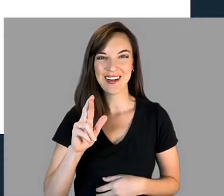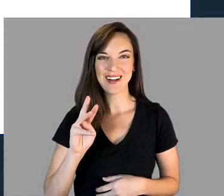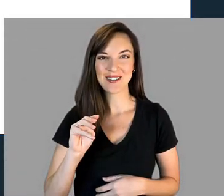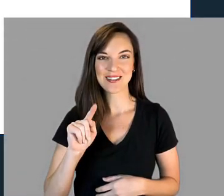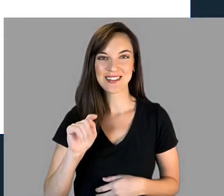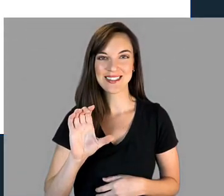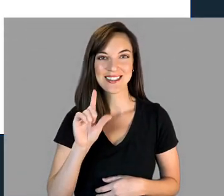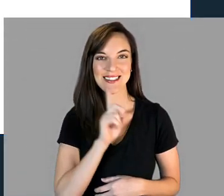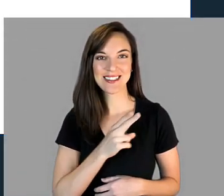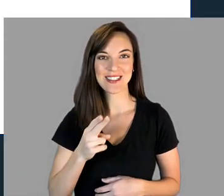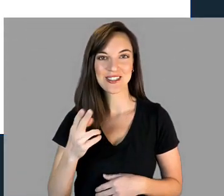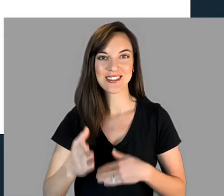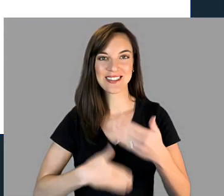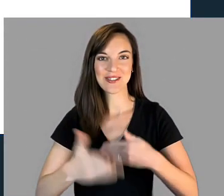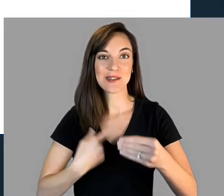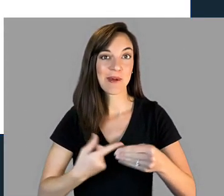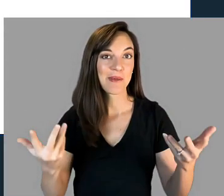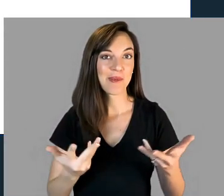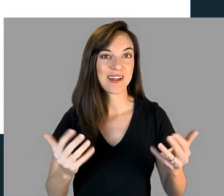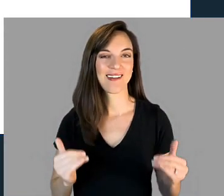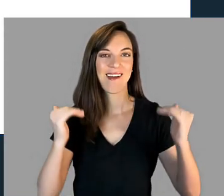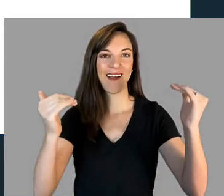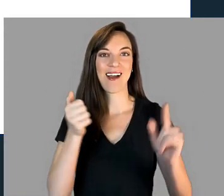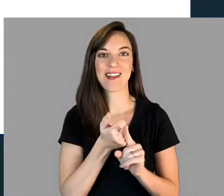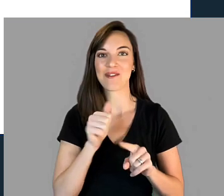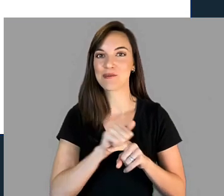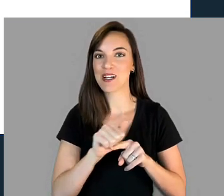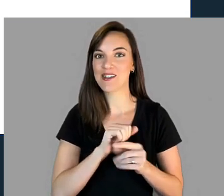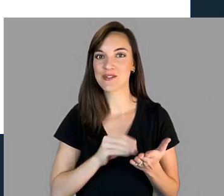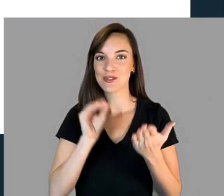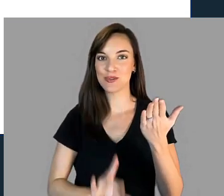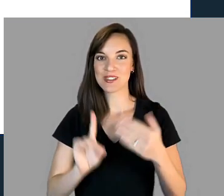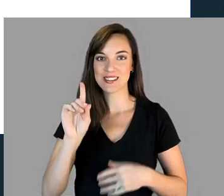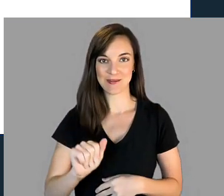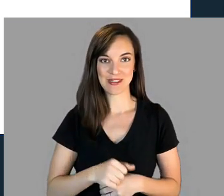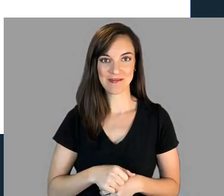Welcome to RMTC-D/HH’s series on the High-Leverage Practices for Students with Disabilities.